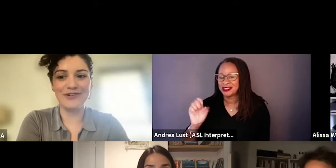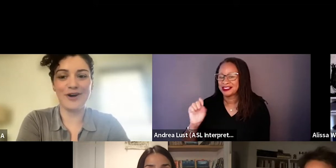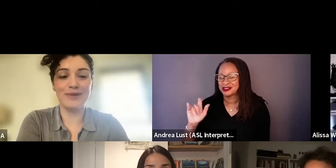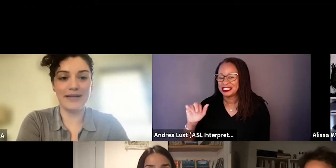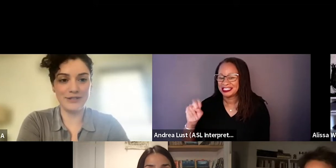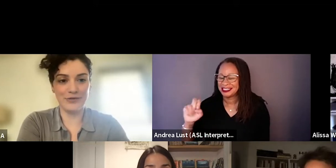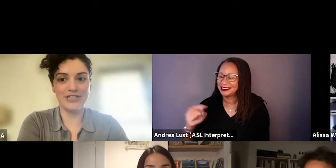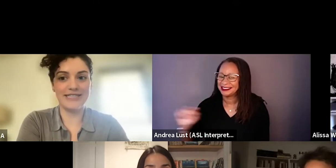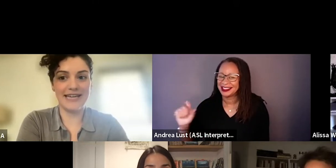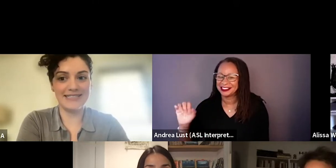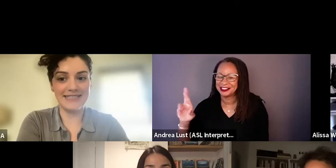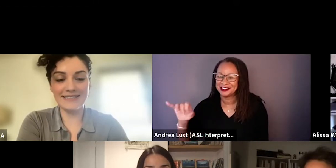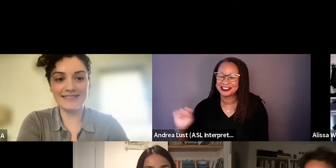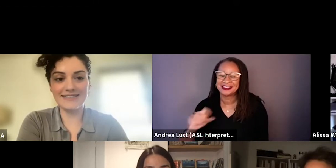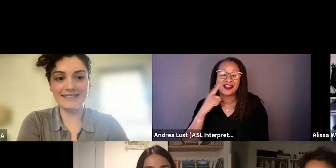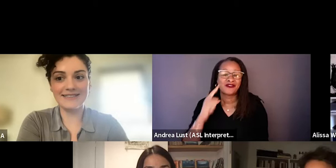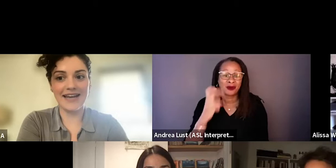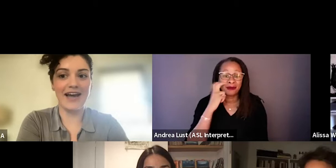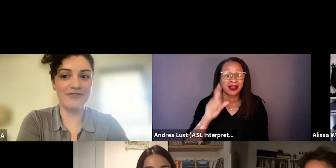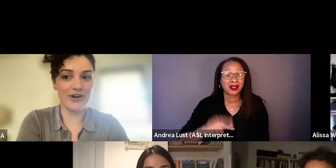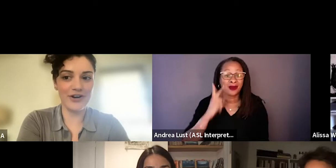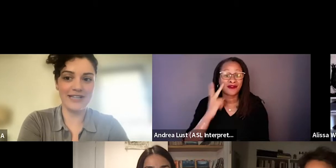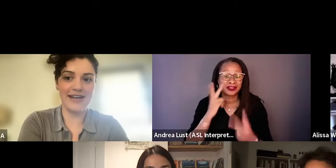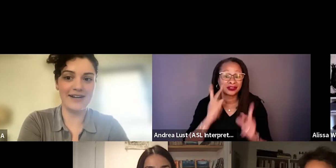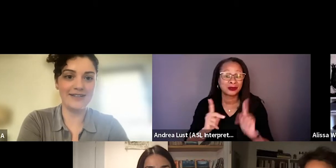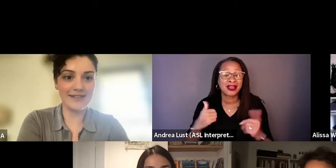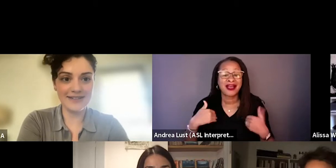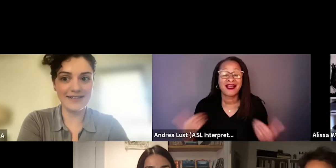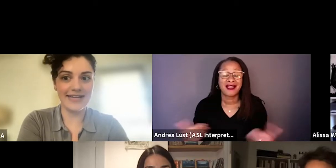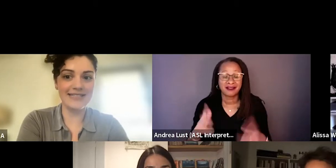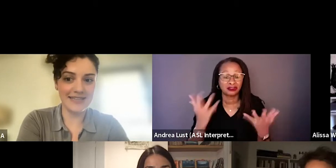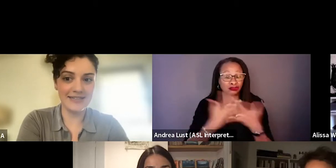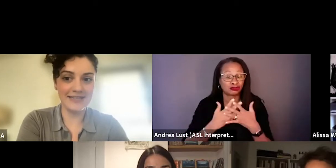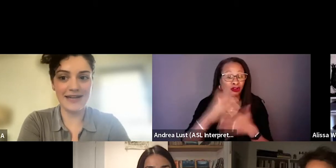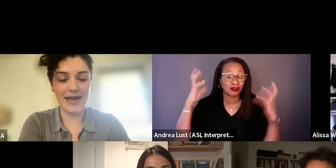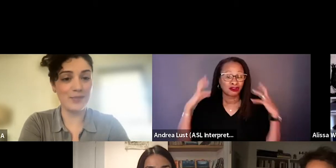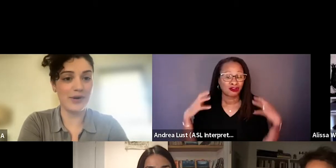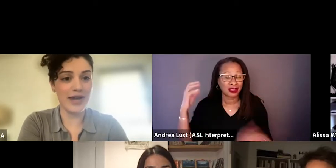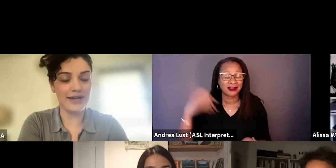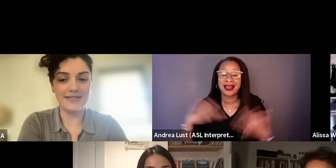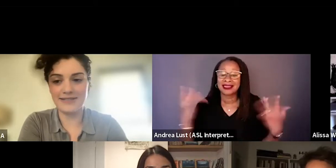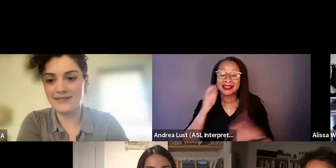for our blind or low vision attendees. I have dark, curly hair, light skin, and brown eyes.